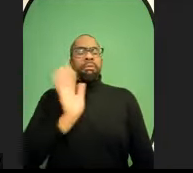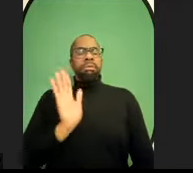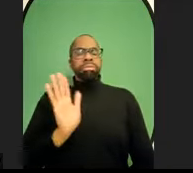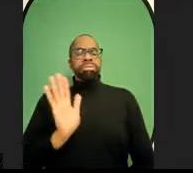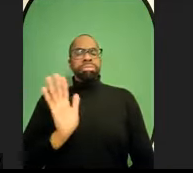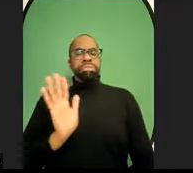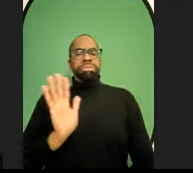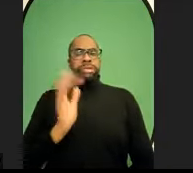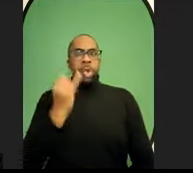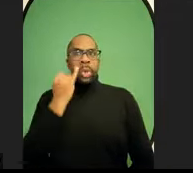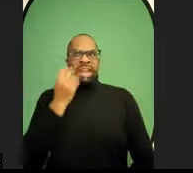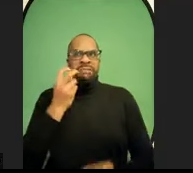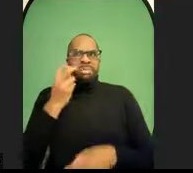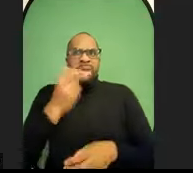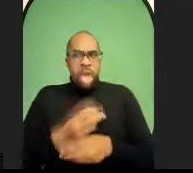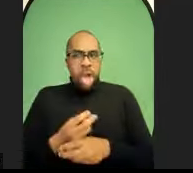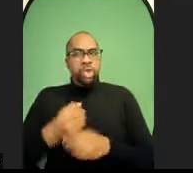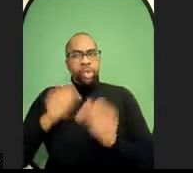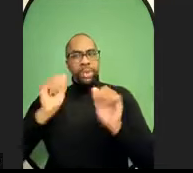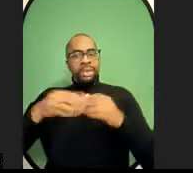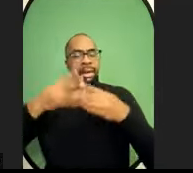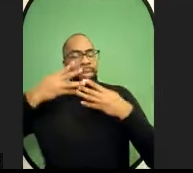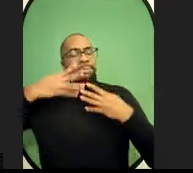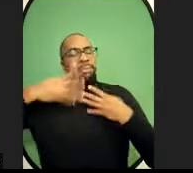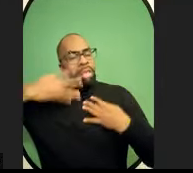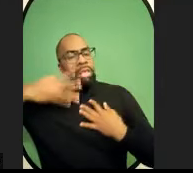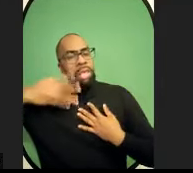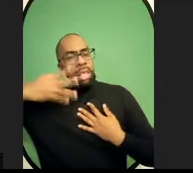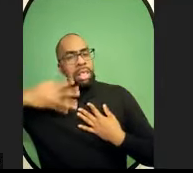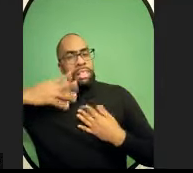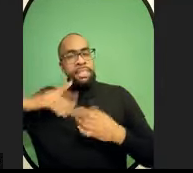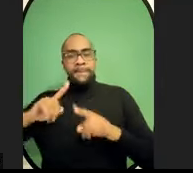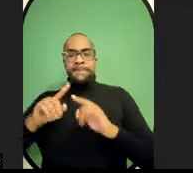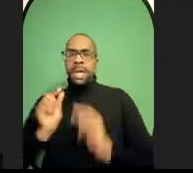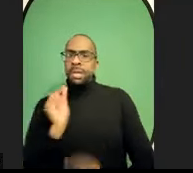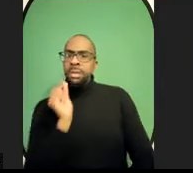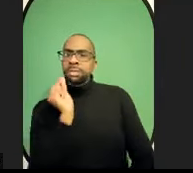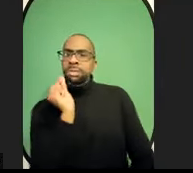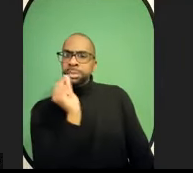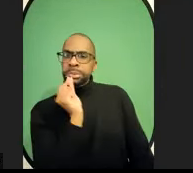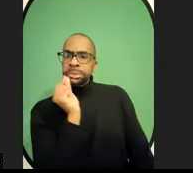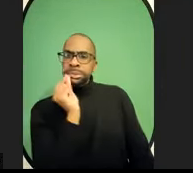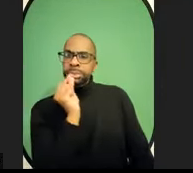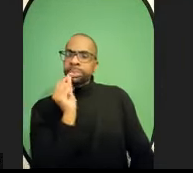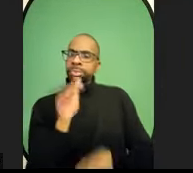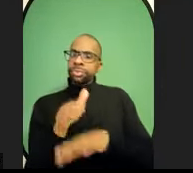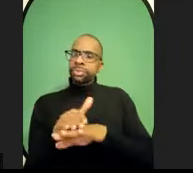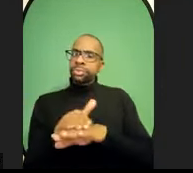of veins and arteries, so of veins and arteries, so if you do. that very harshly you can cause bleeding but the bleeding but the outside